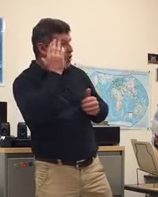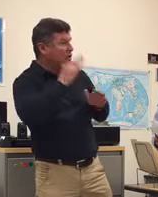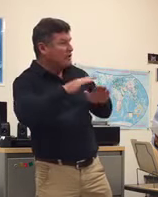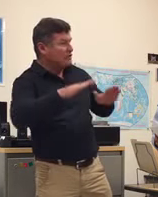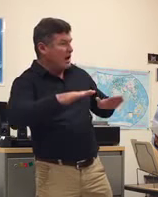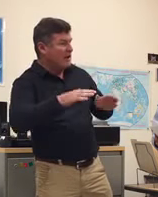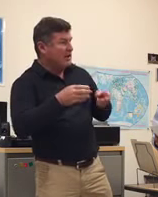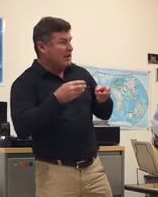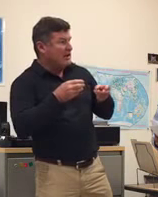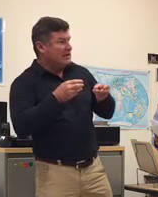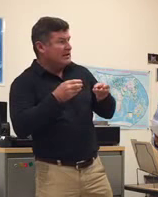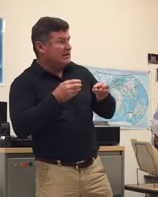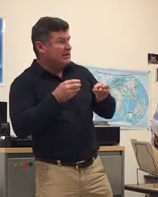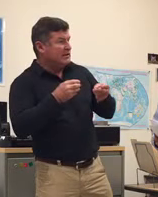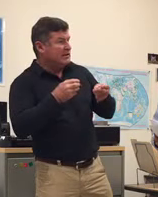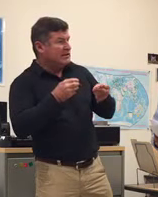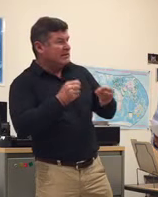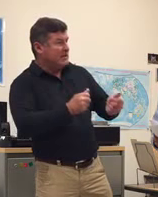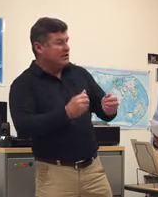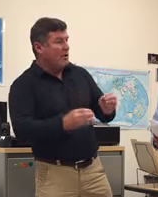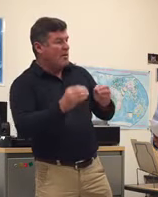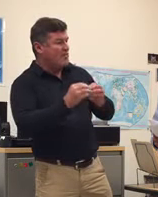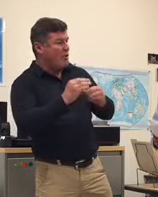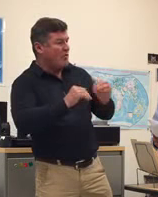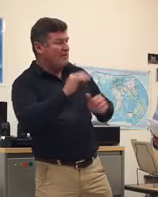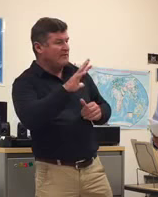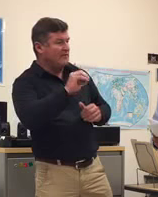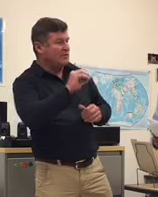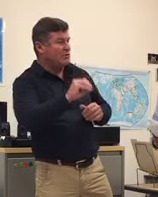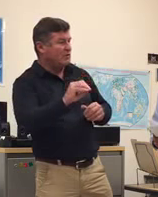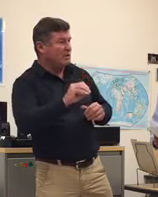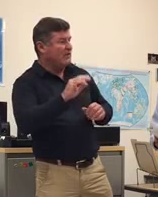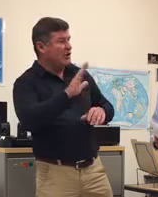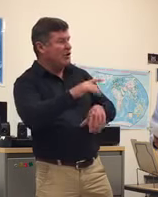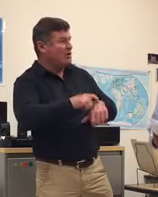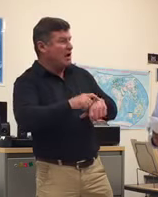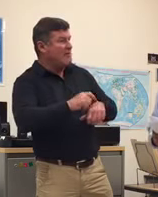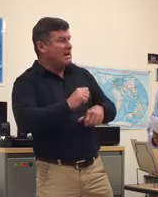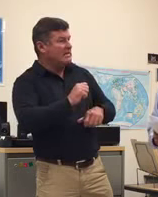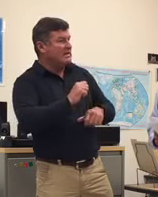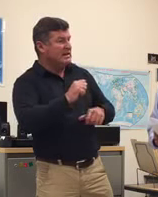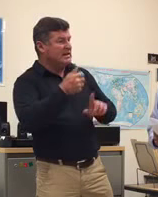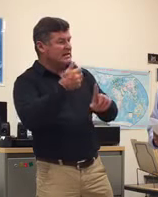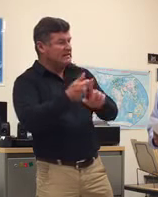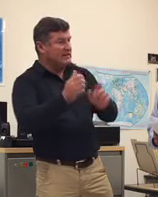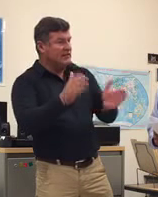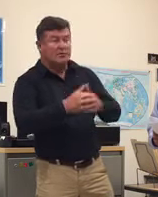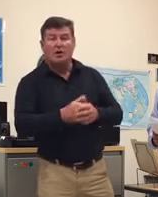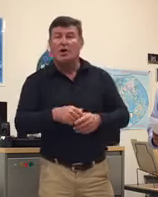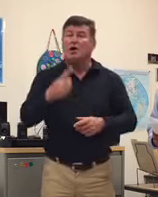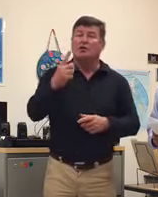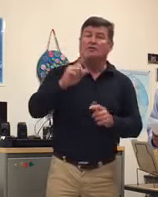[Woman] One question was how do parents know if their child spends more than 50% of their instructional day in self contained classroom?